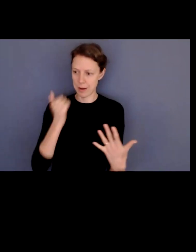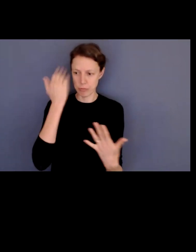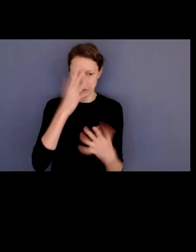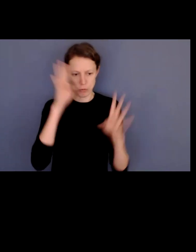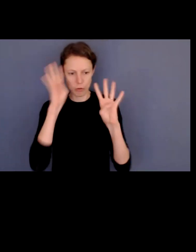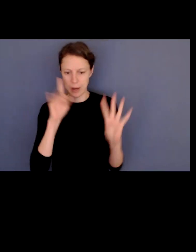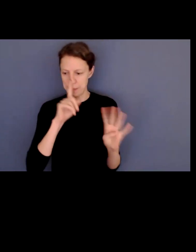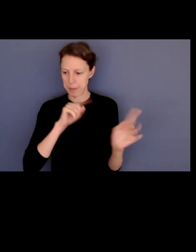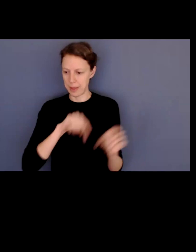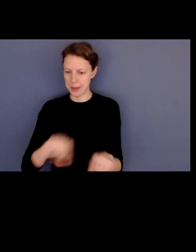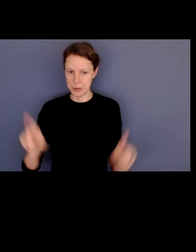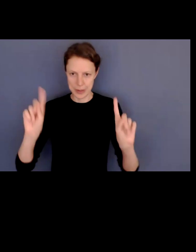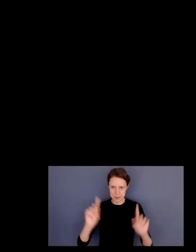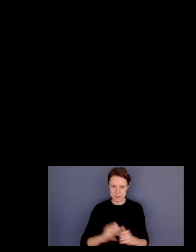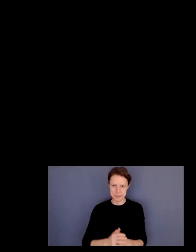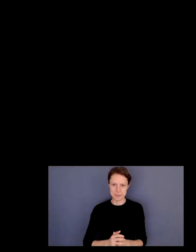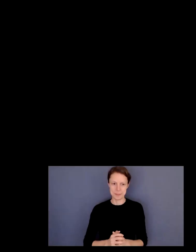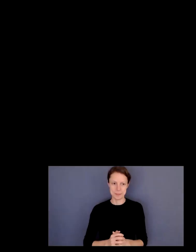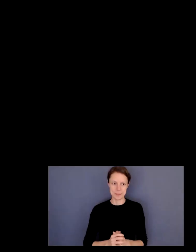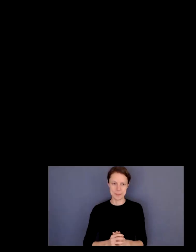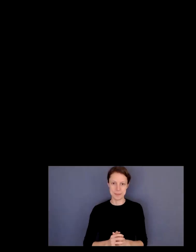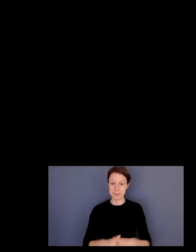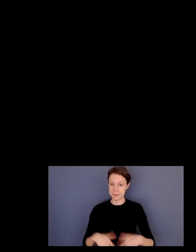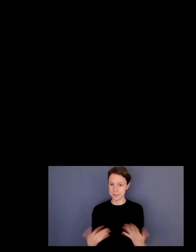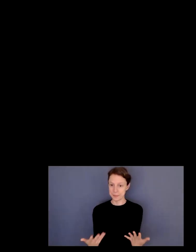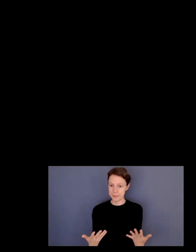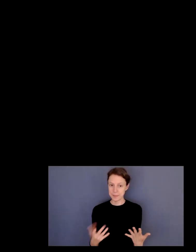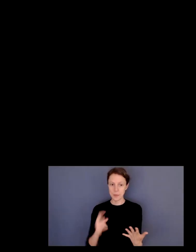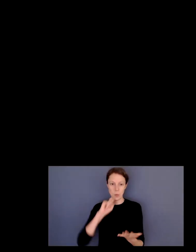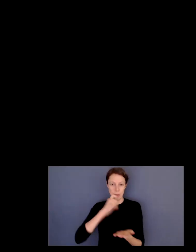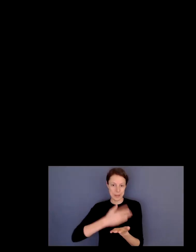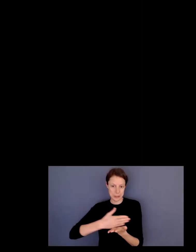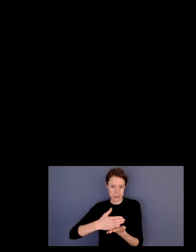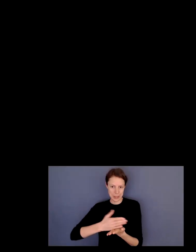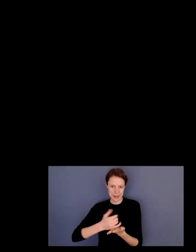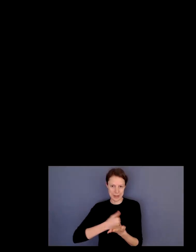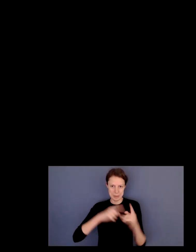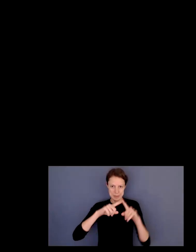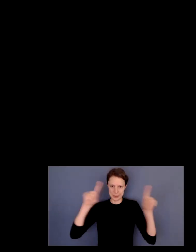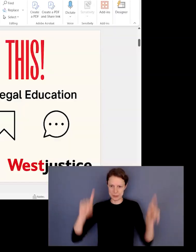dialing in today. So I'm going to share my screen. Hopefully